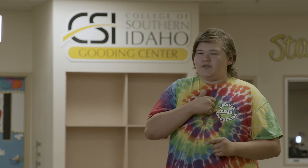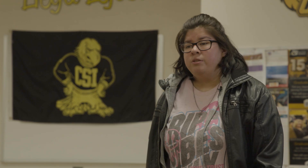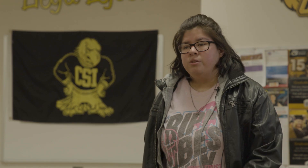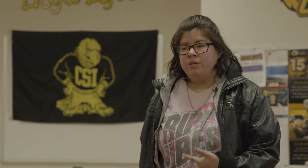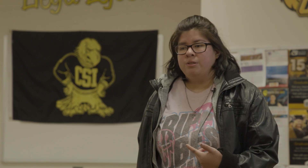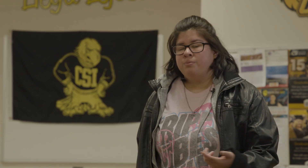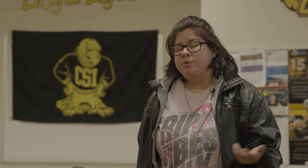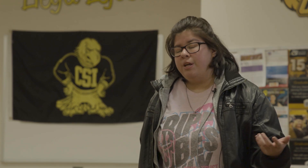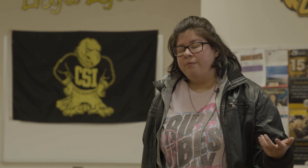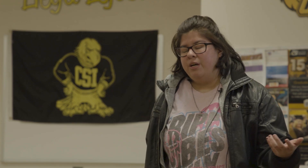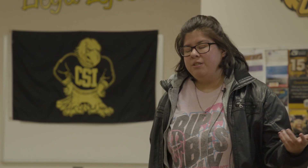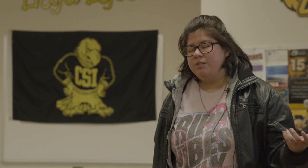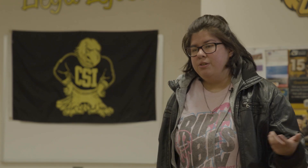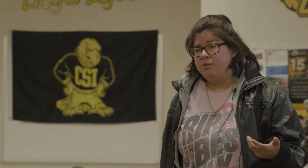The store's pretty fun, too.